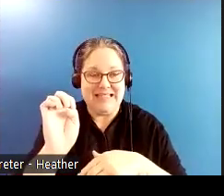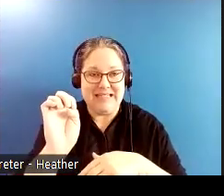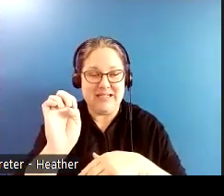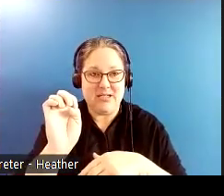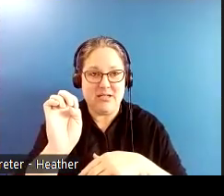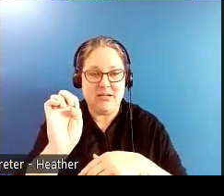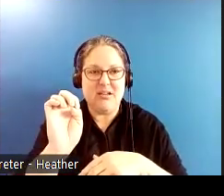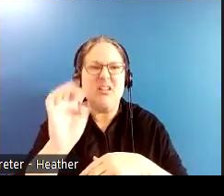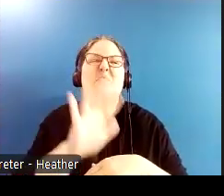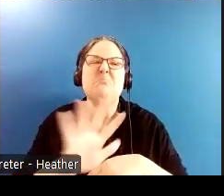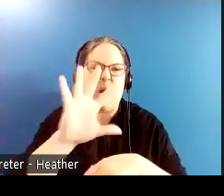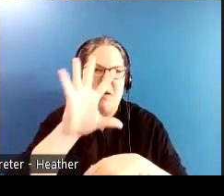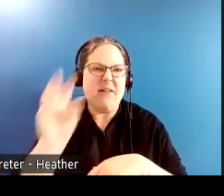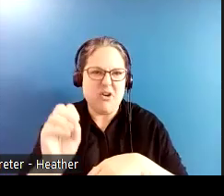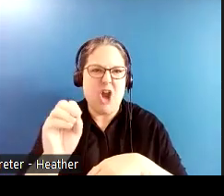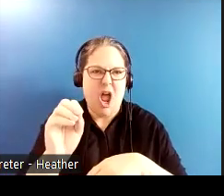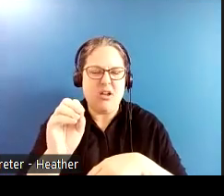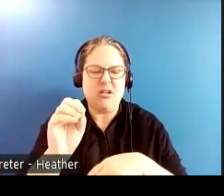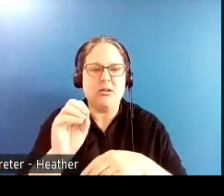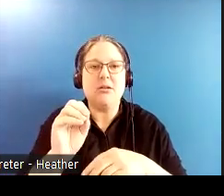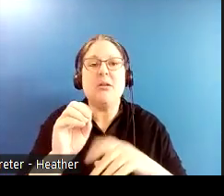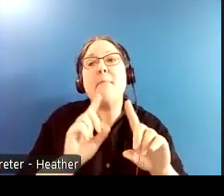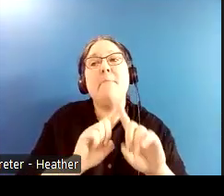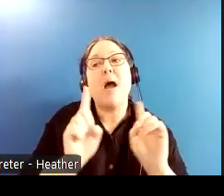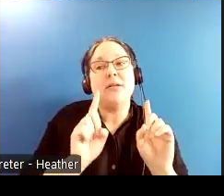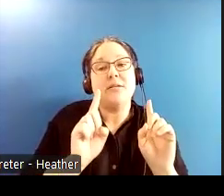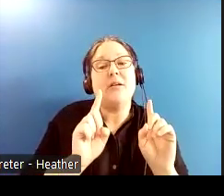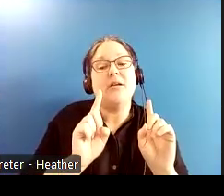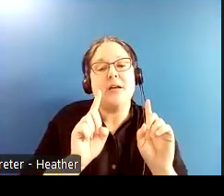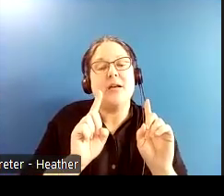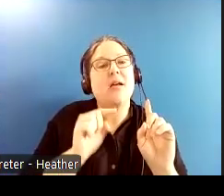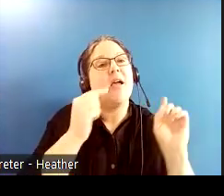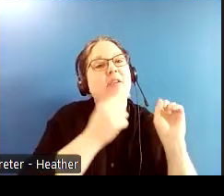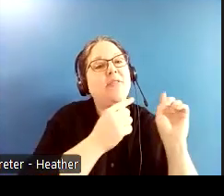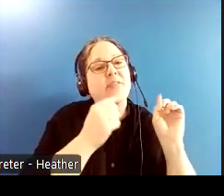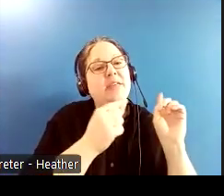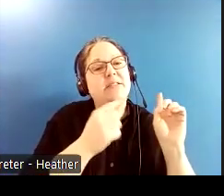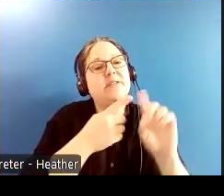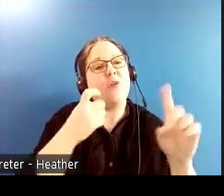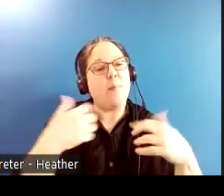same area of Africa. What's different is that this is the femur of a large bovine animal. Um and so